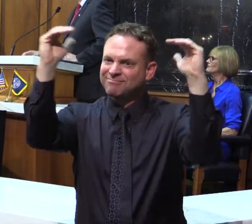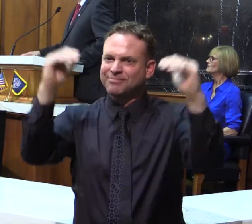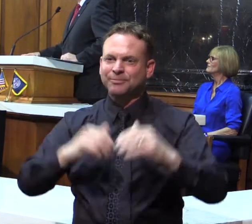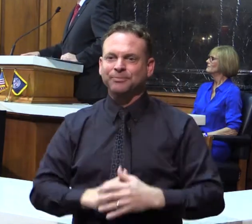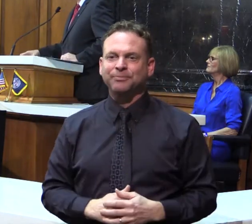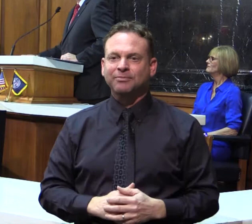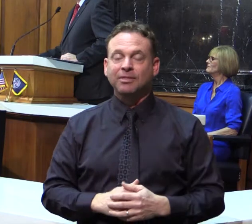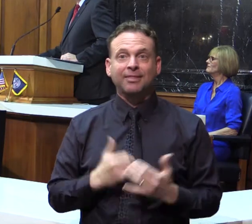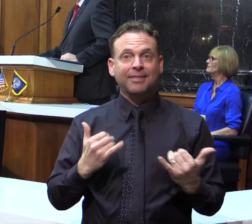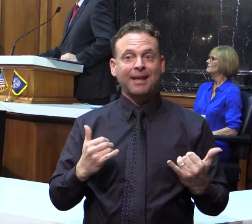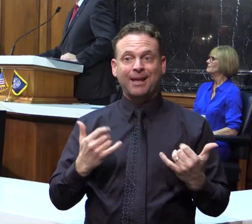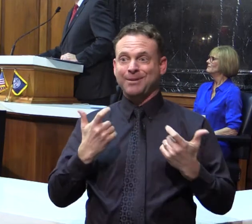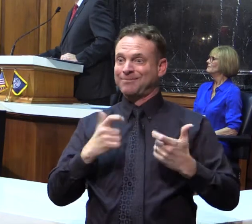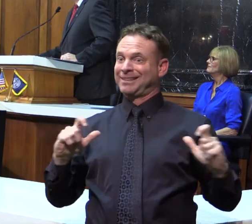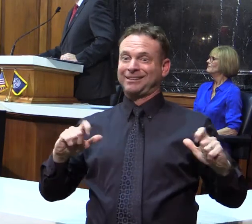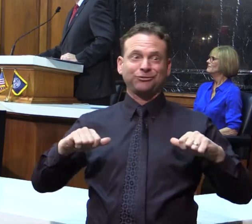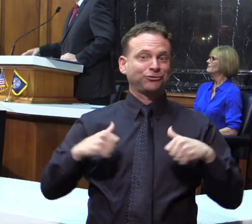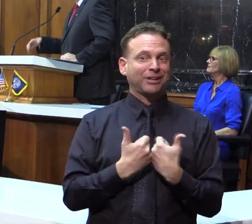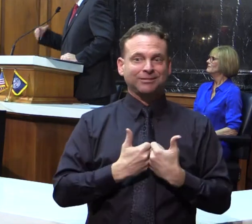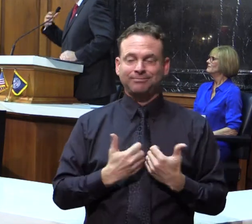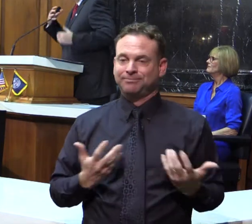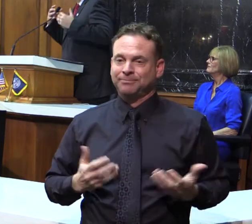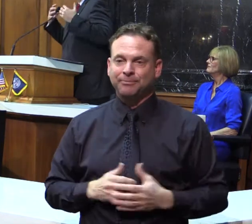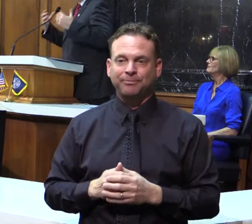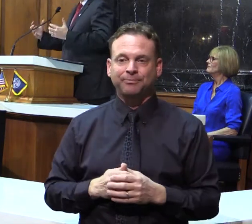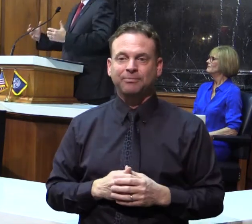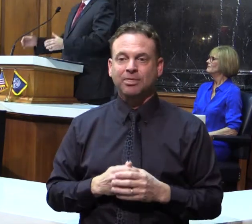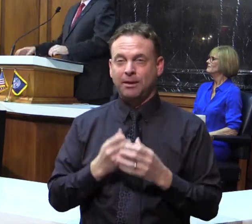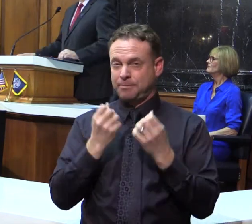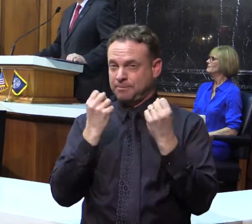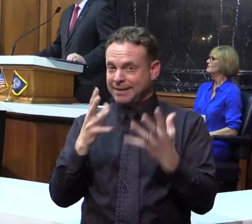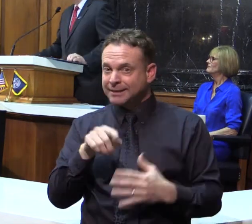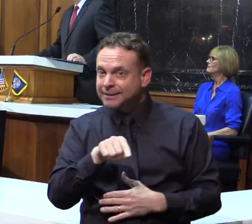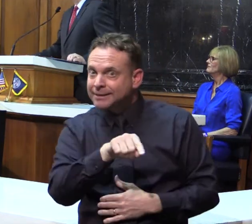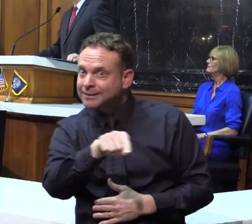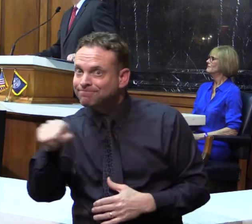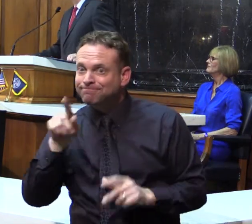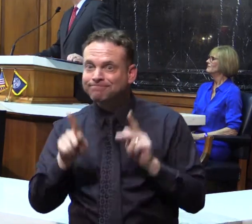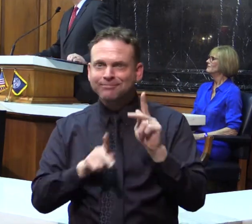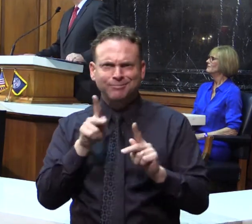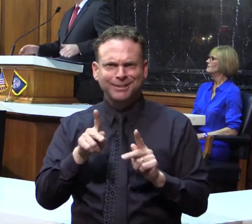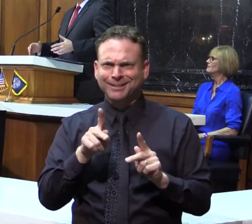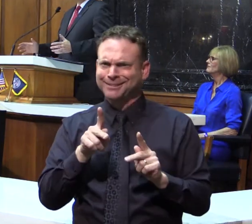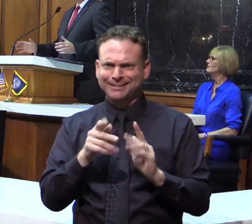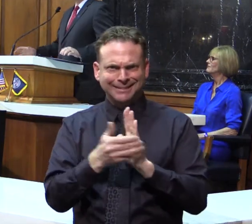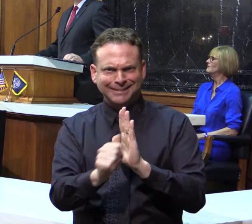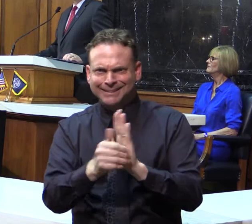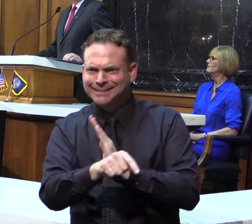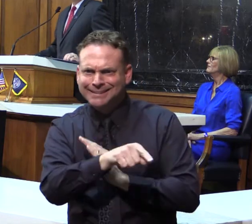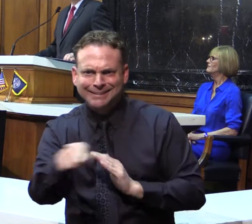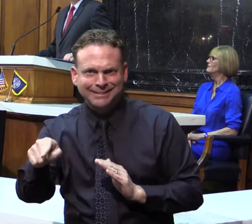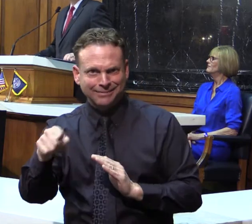the jobs that are here today ... and being created tomorrow – nearly all of which require